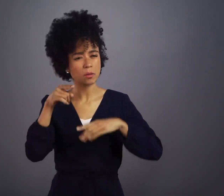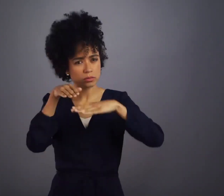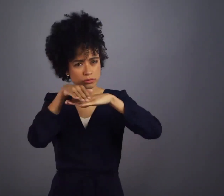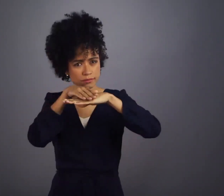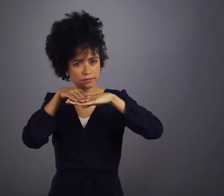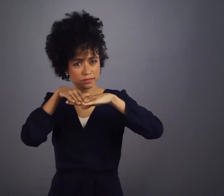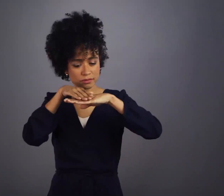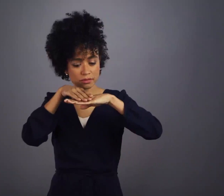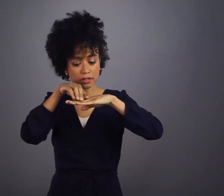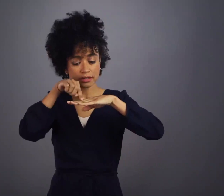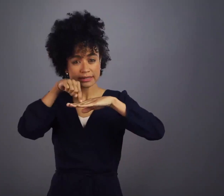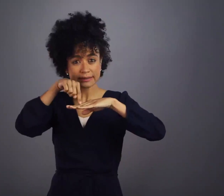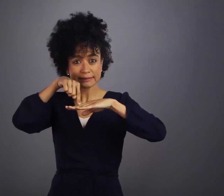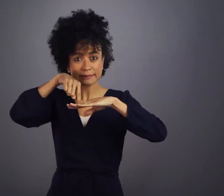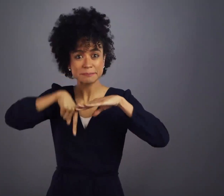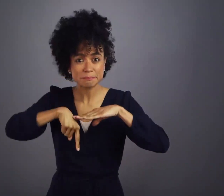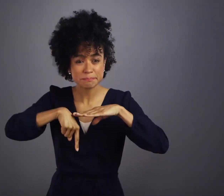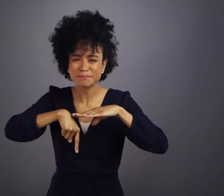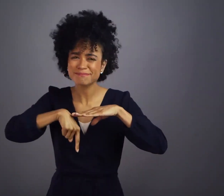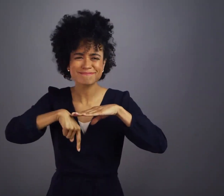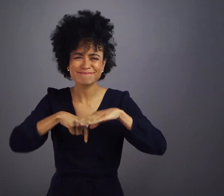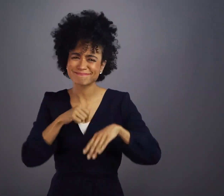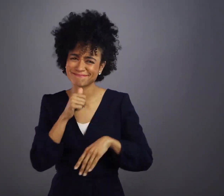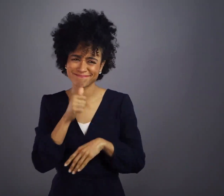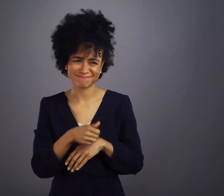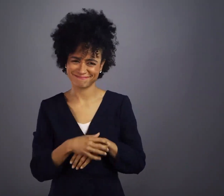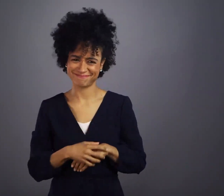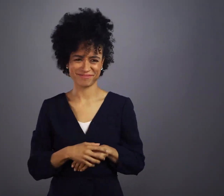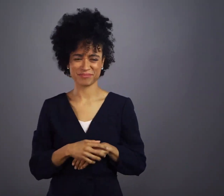but the surface of the problem would hardly be scratched.